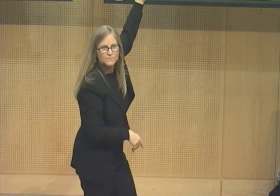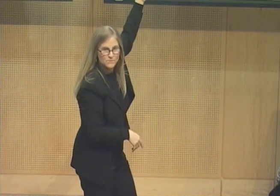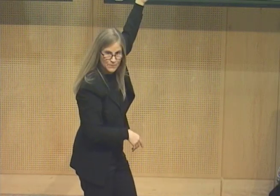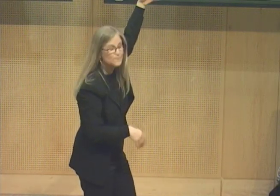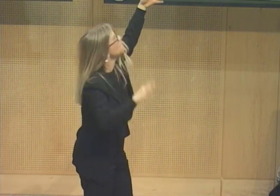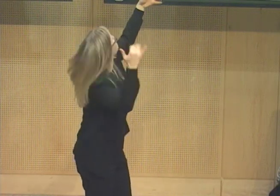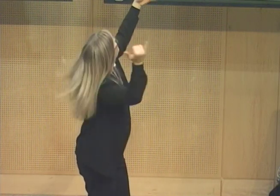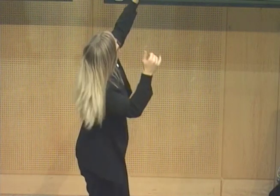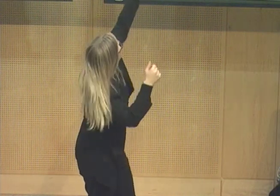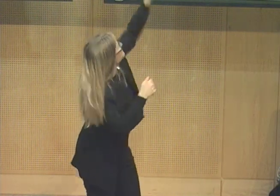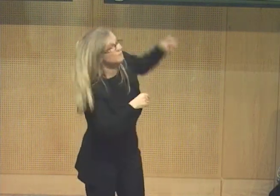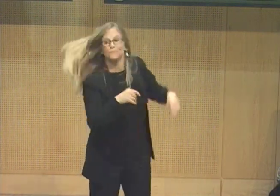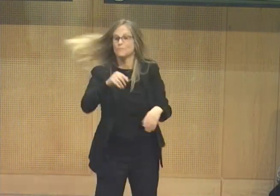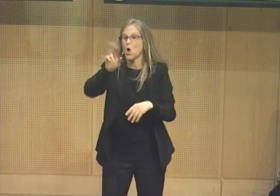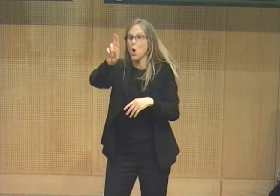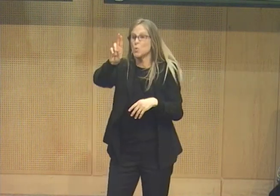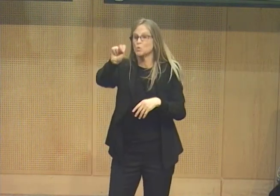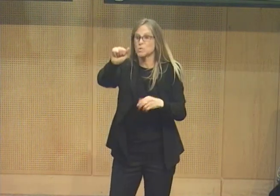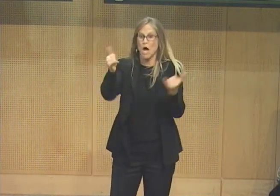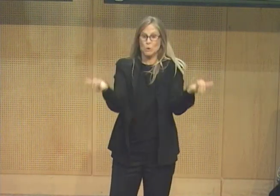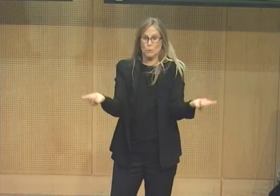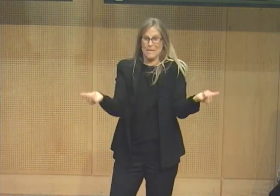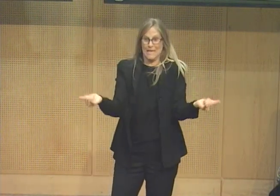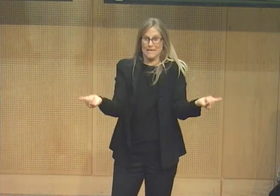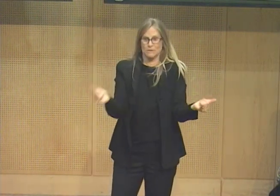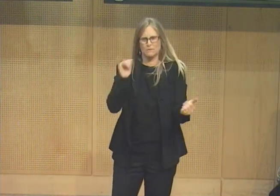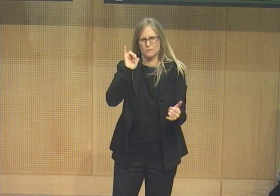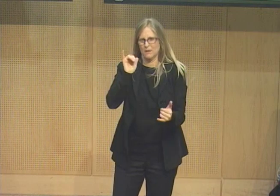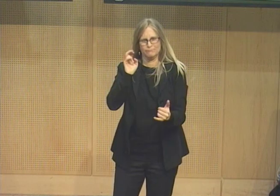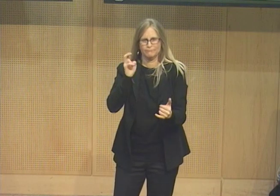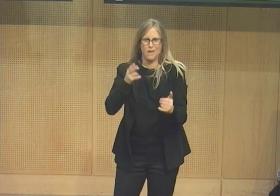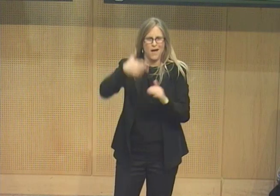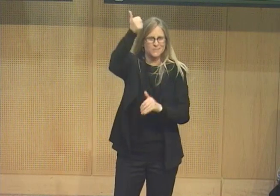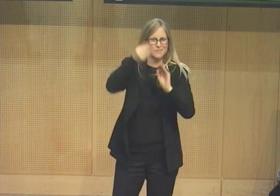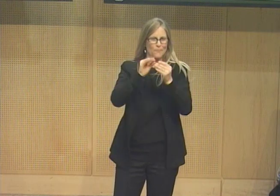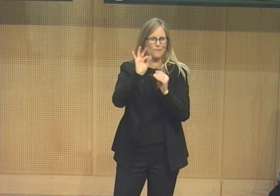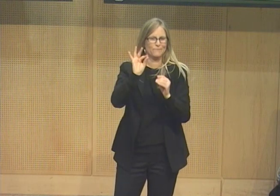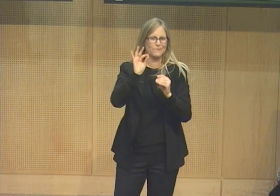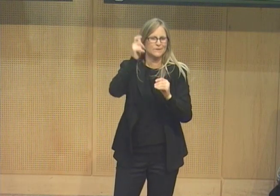and the "Los Angeles Times." "USA Today" has the highest readership in the United States,